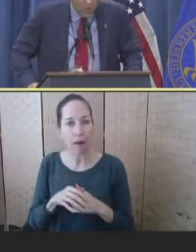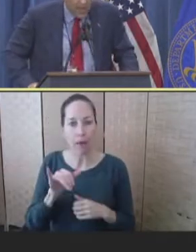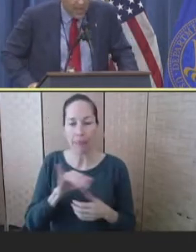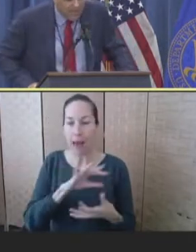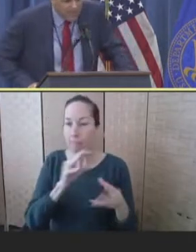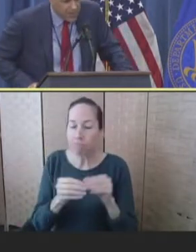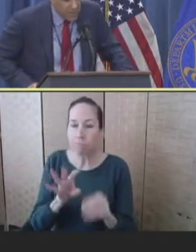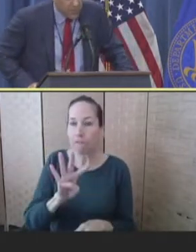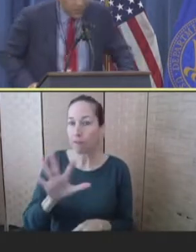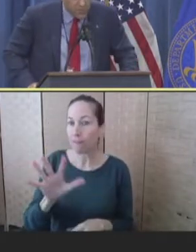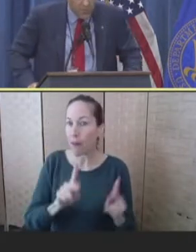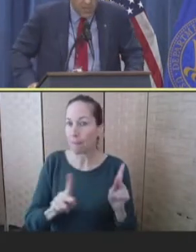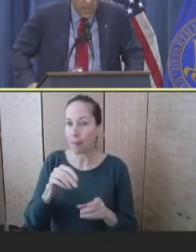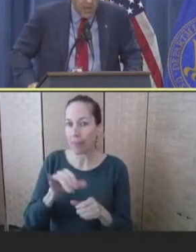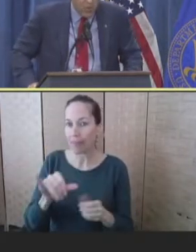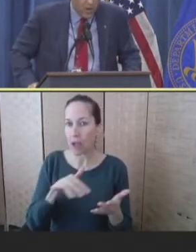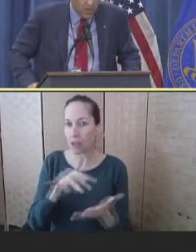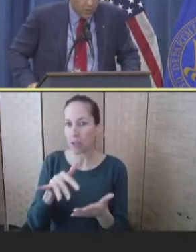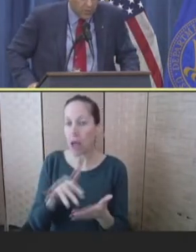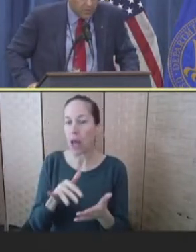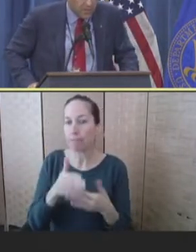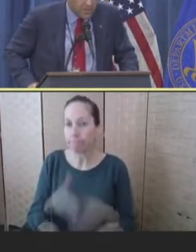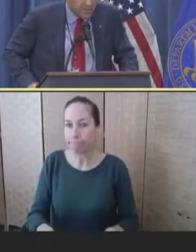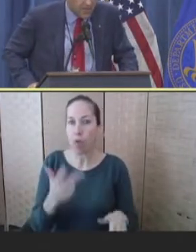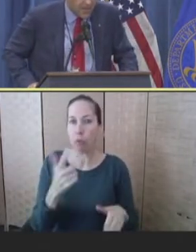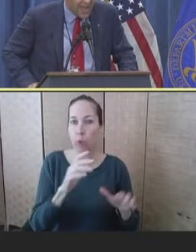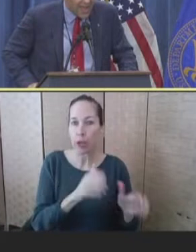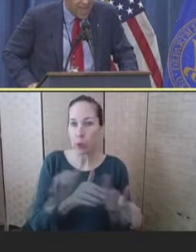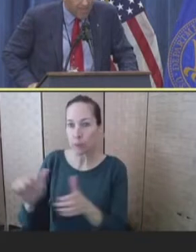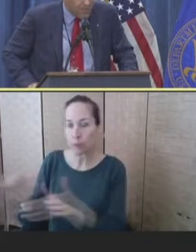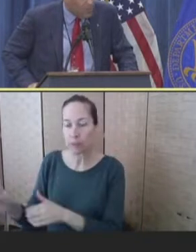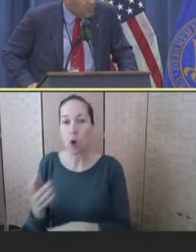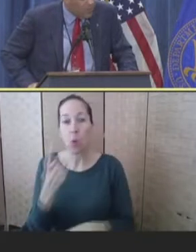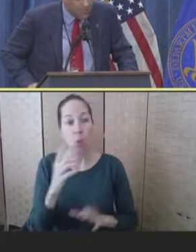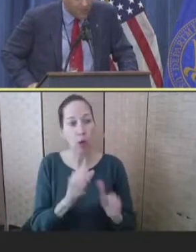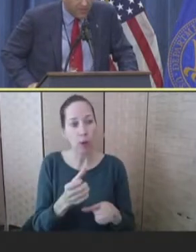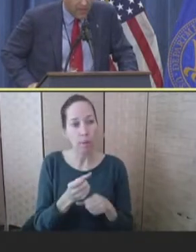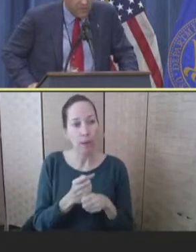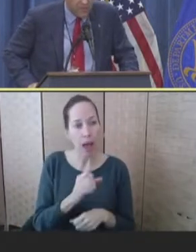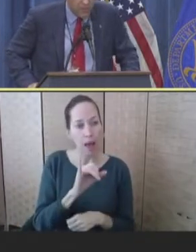We have three groups. One group received, IM BPL-1357.